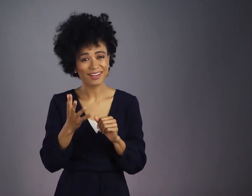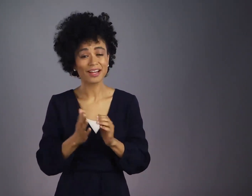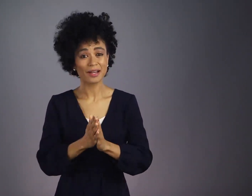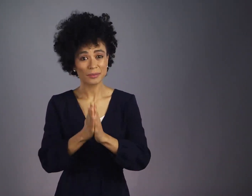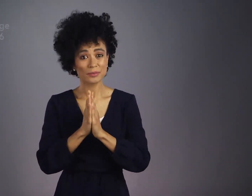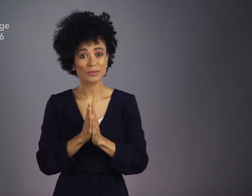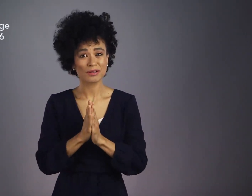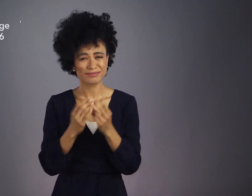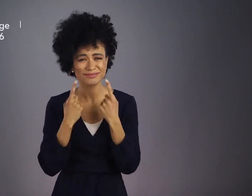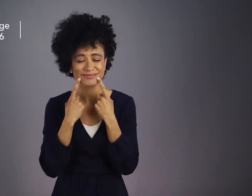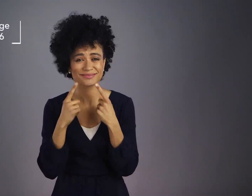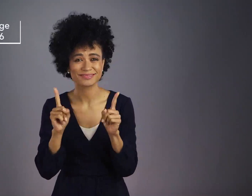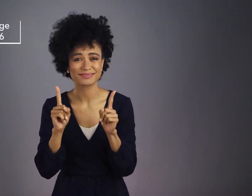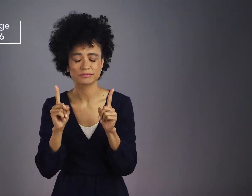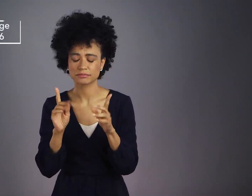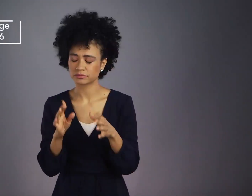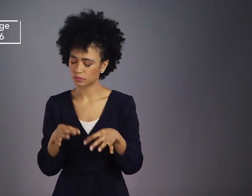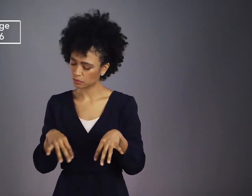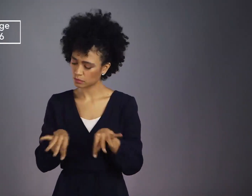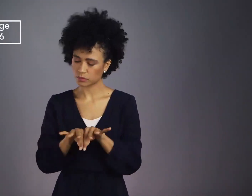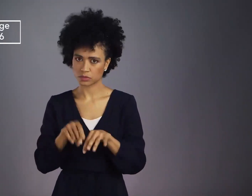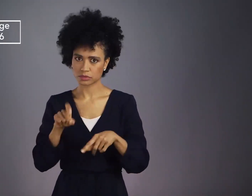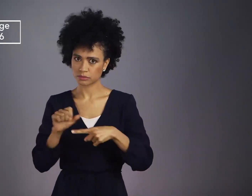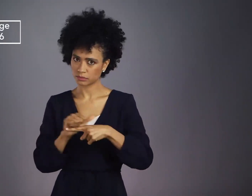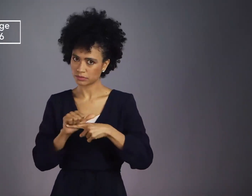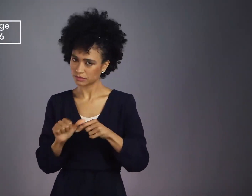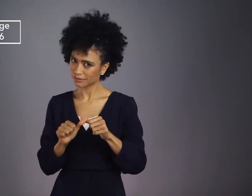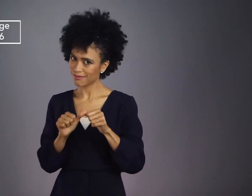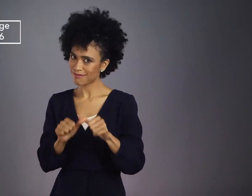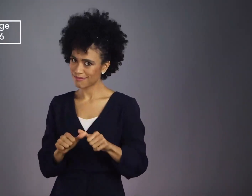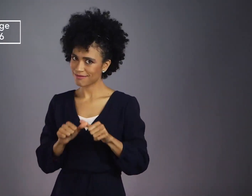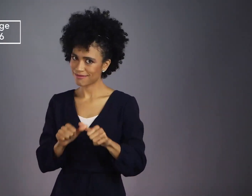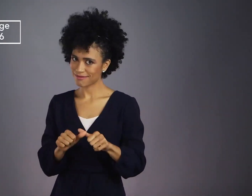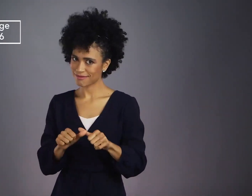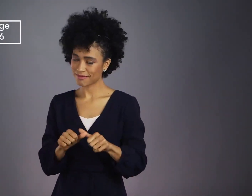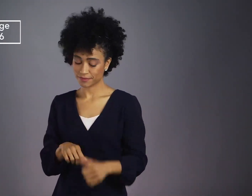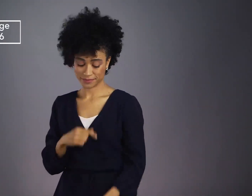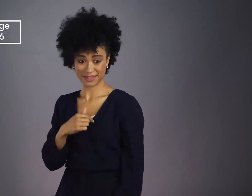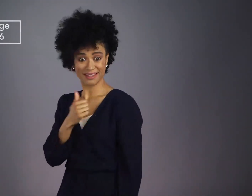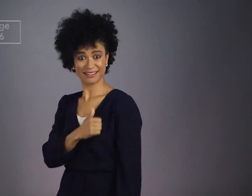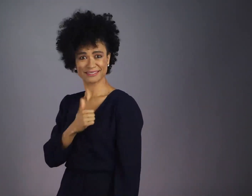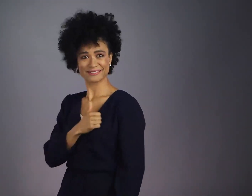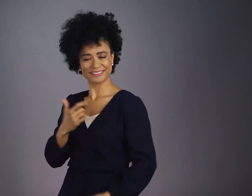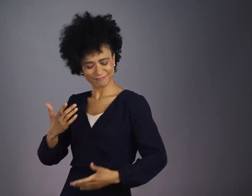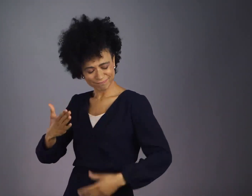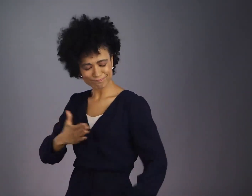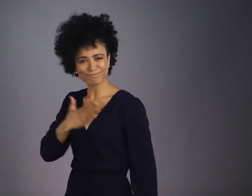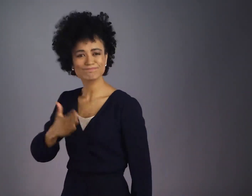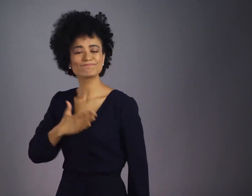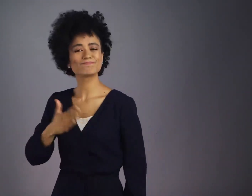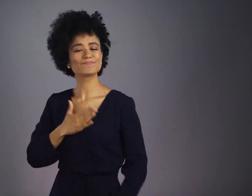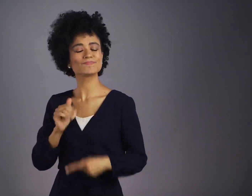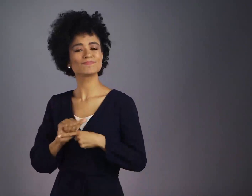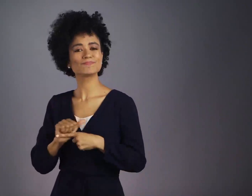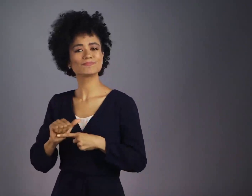It works, if we have the proper attitude and work at it. It would be easy to be vague about this matter.